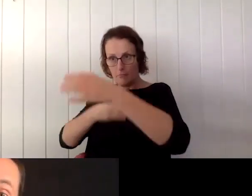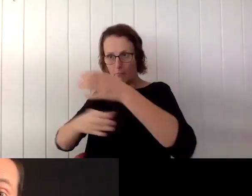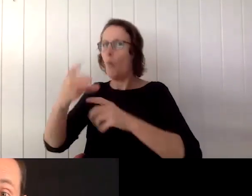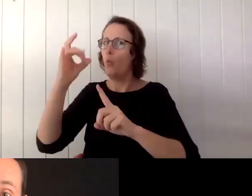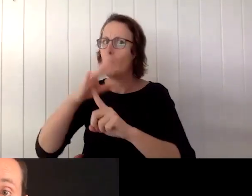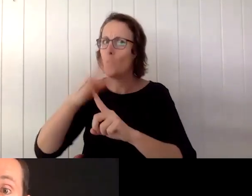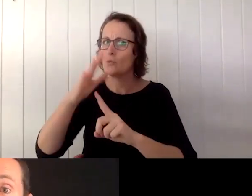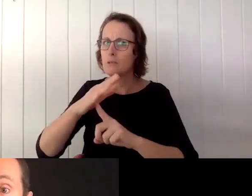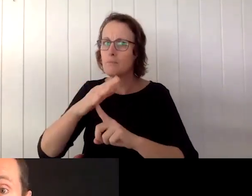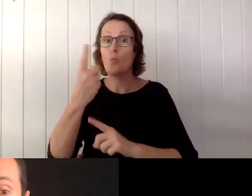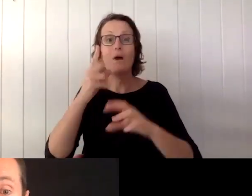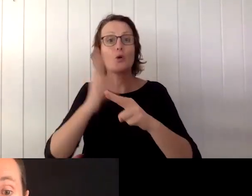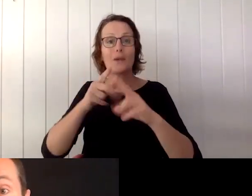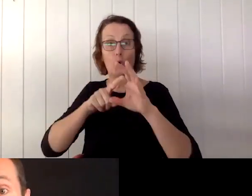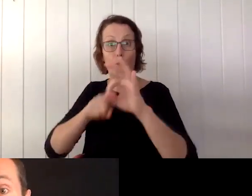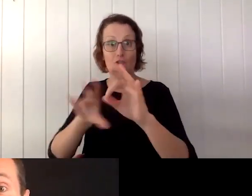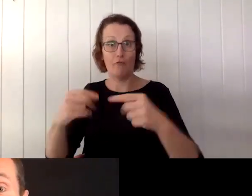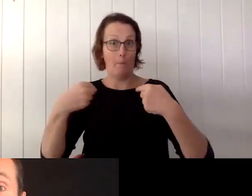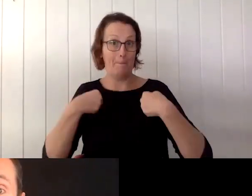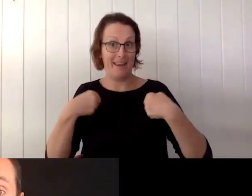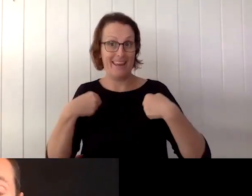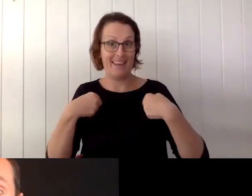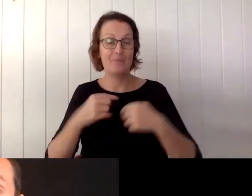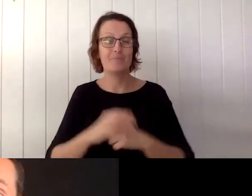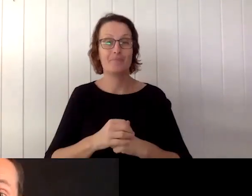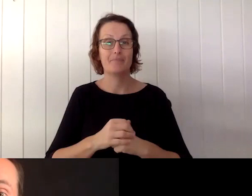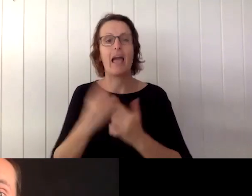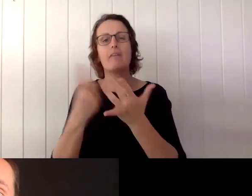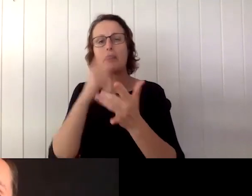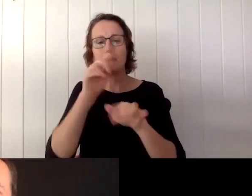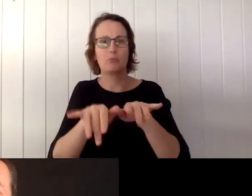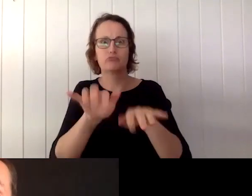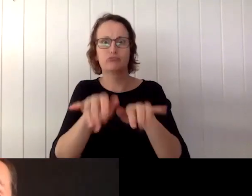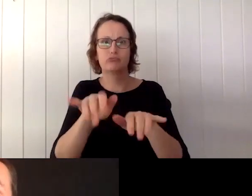starting question that I have for you, while everyone is asking some